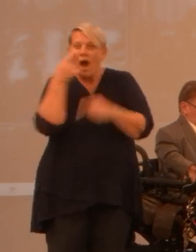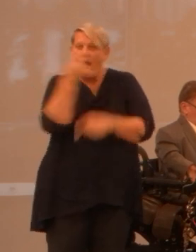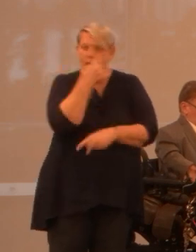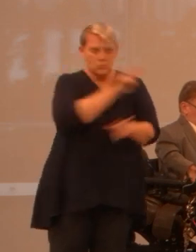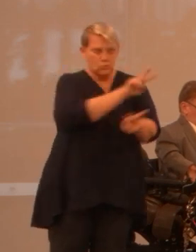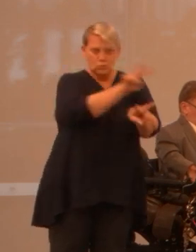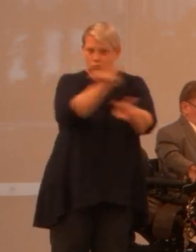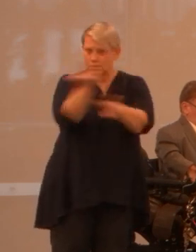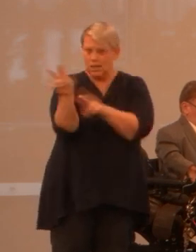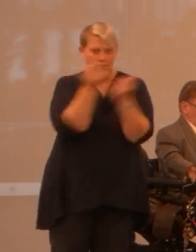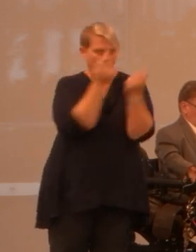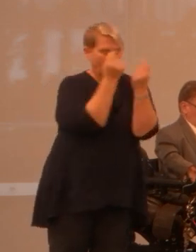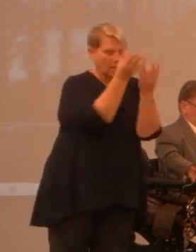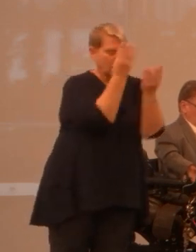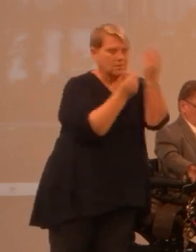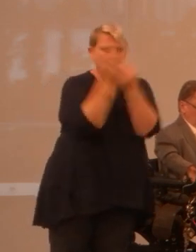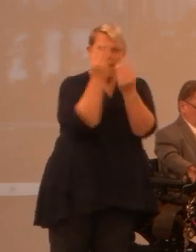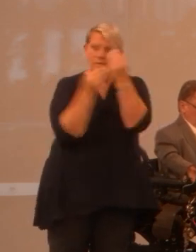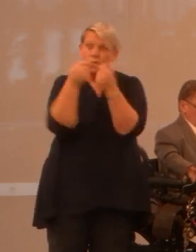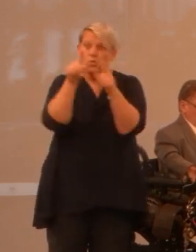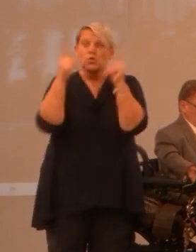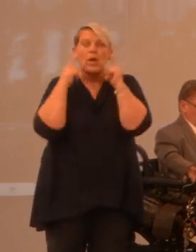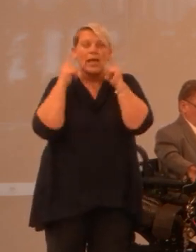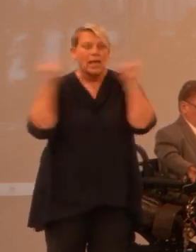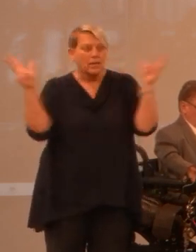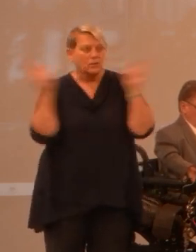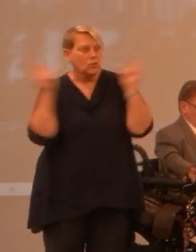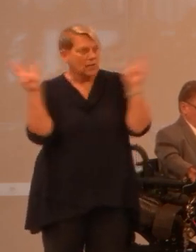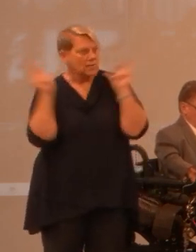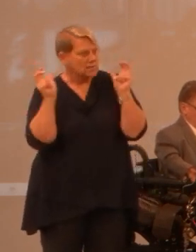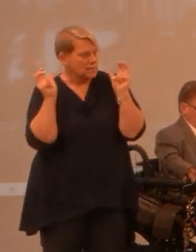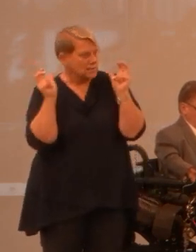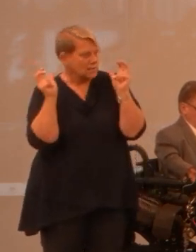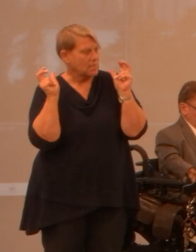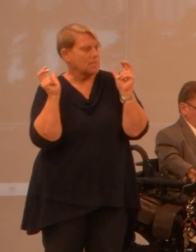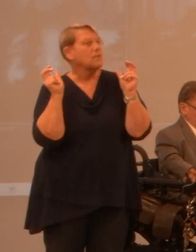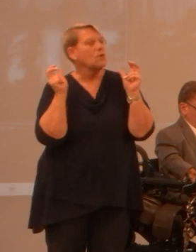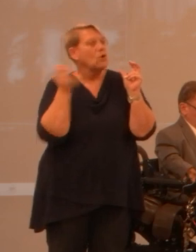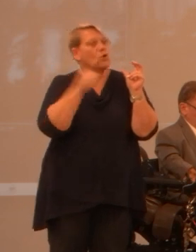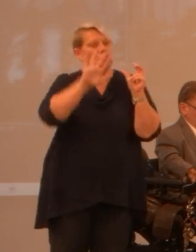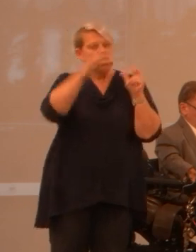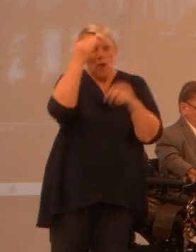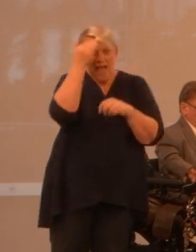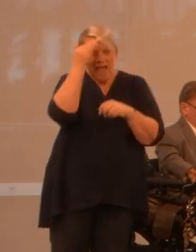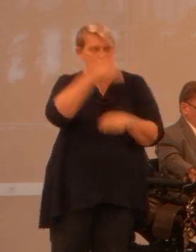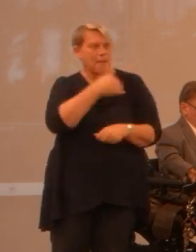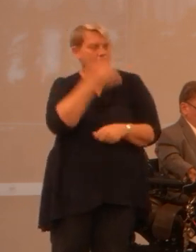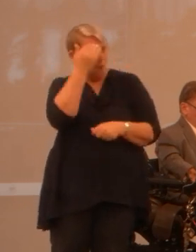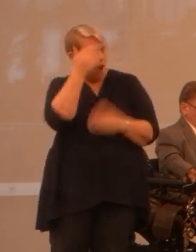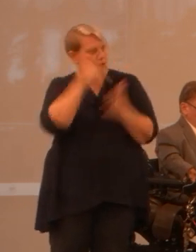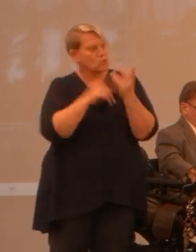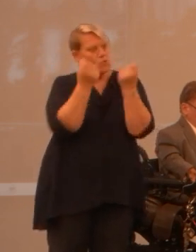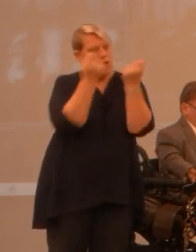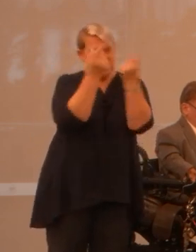'use your ears to listen,' 'use your head to understand'. Understand these stories